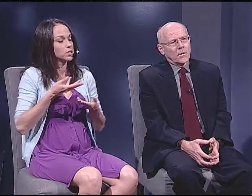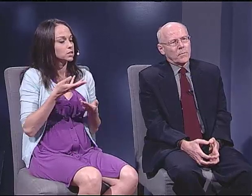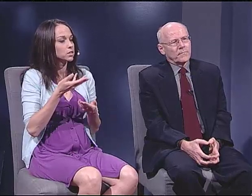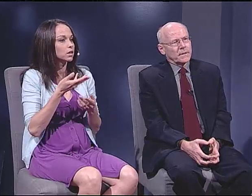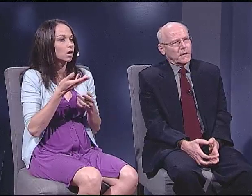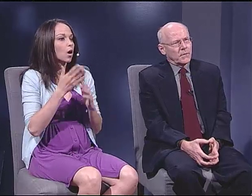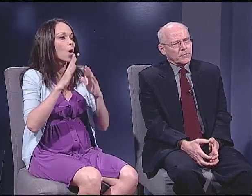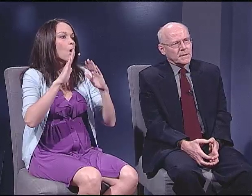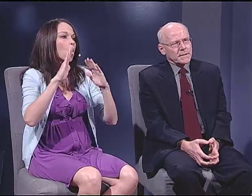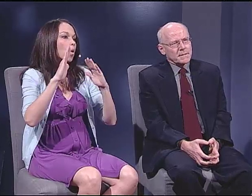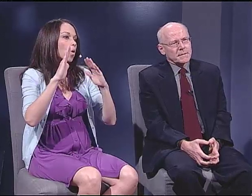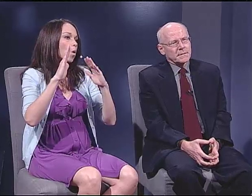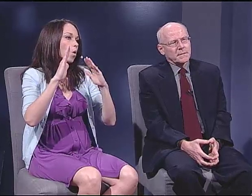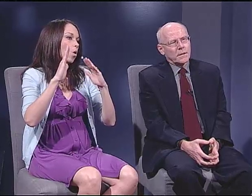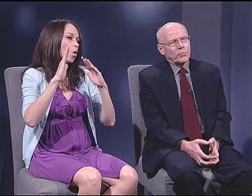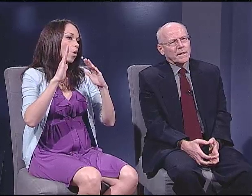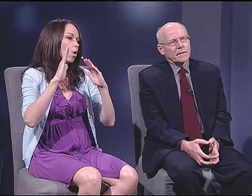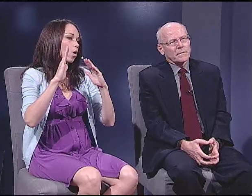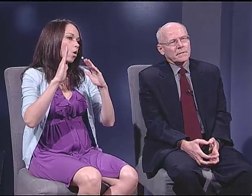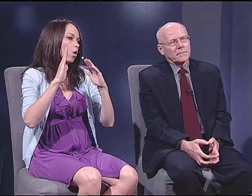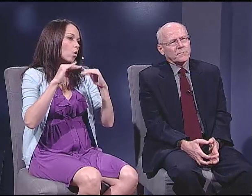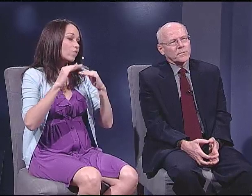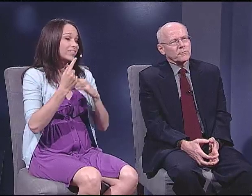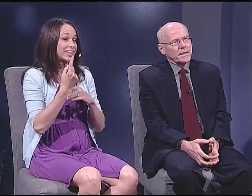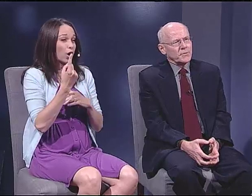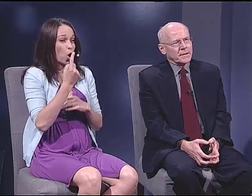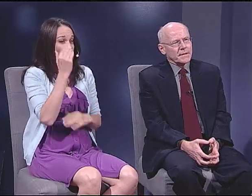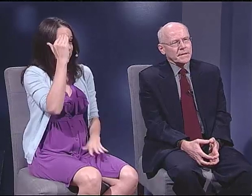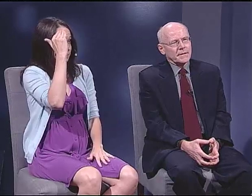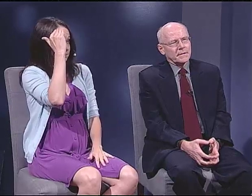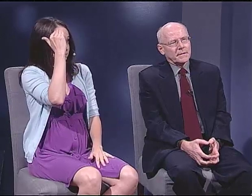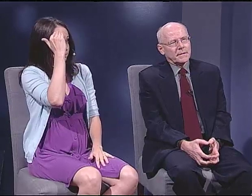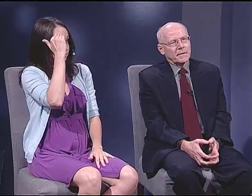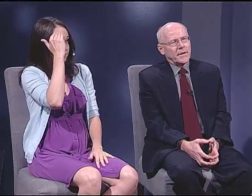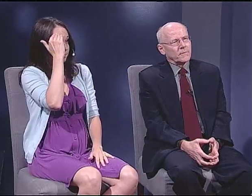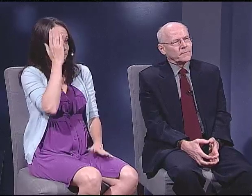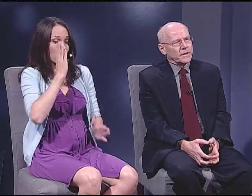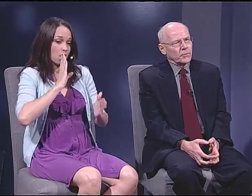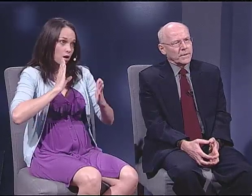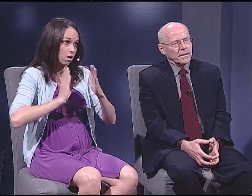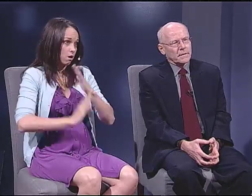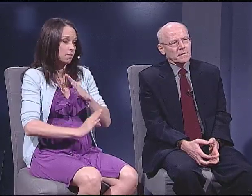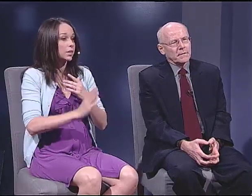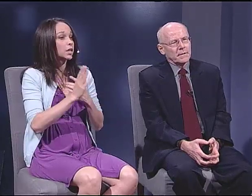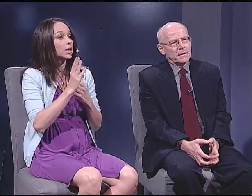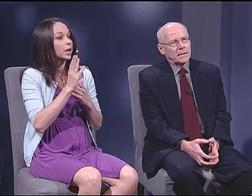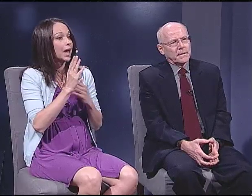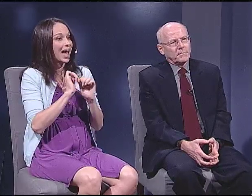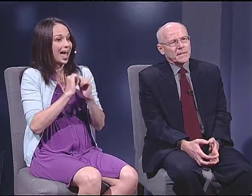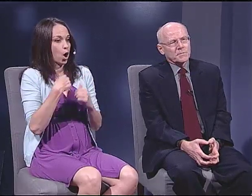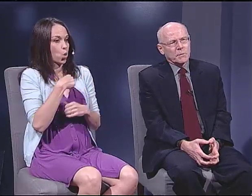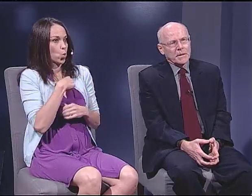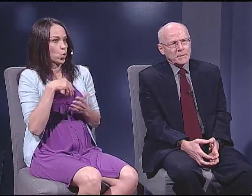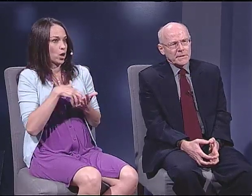hopefully always aware with great humility of how frail we are because when we look